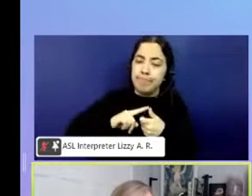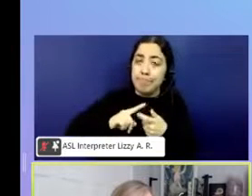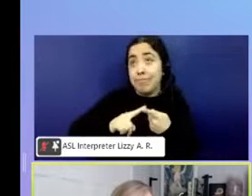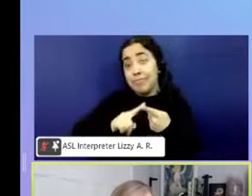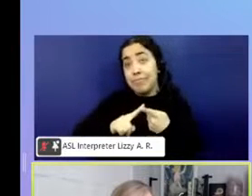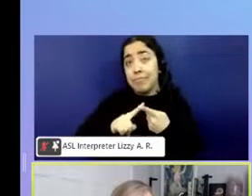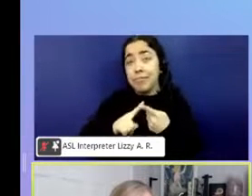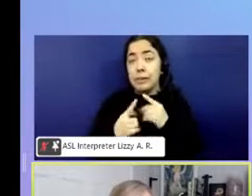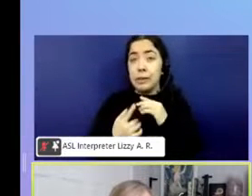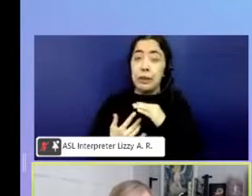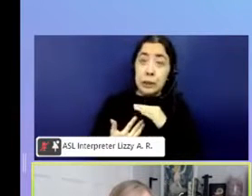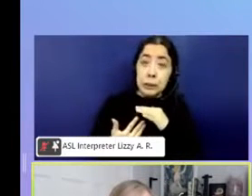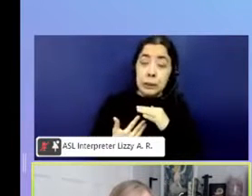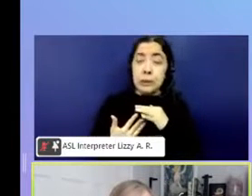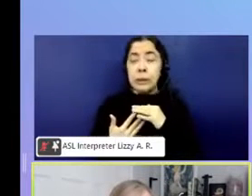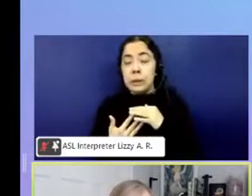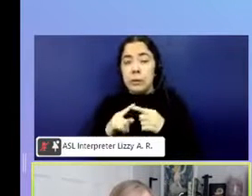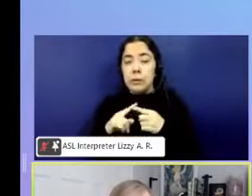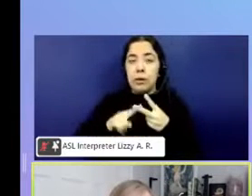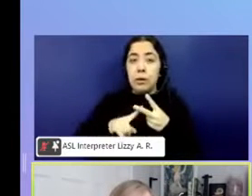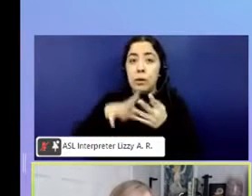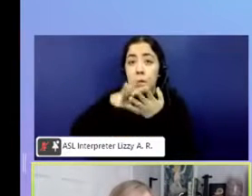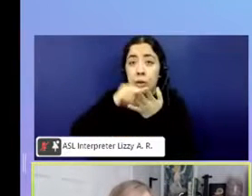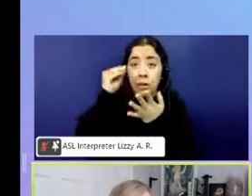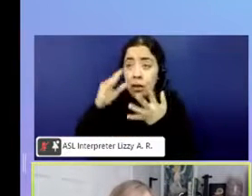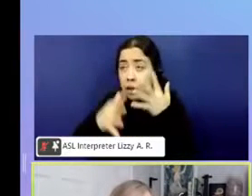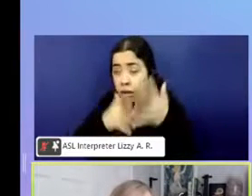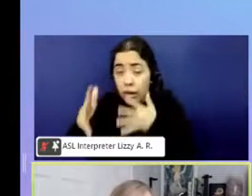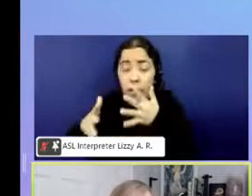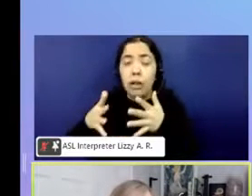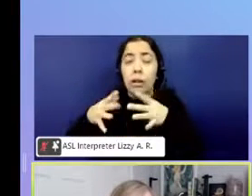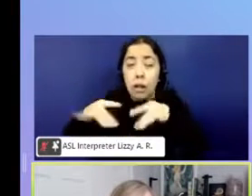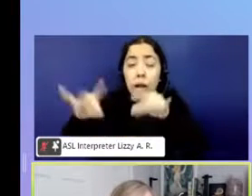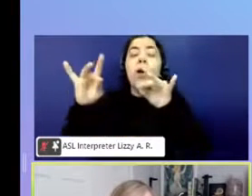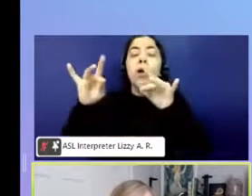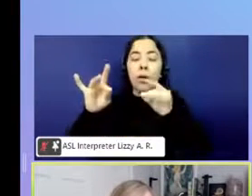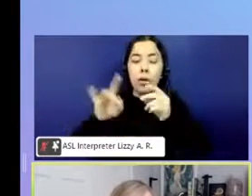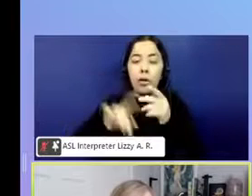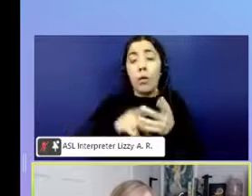curves that are steeper than they need to be all the way to outright exclusion of folks who think